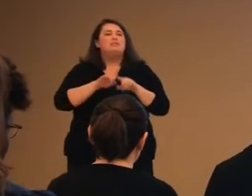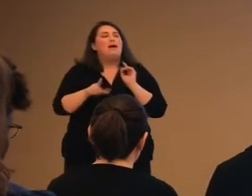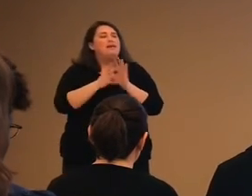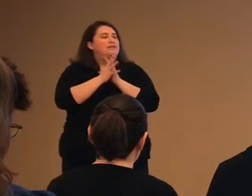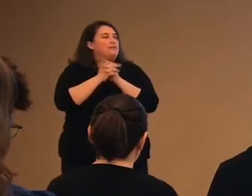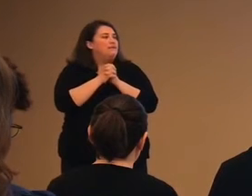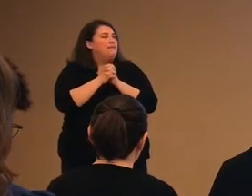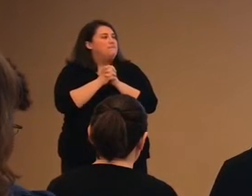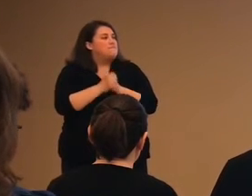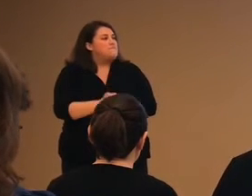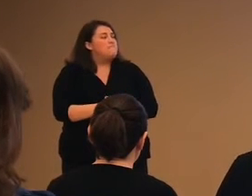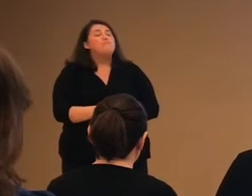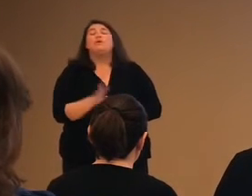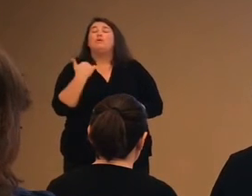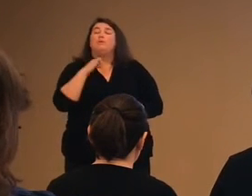So we had that